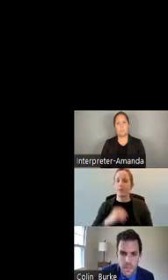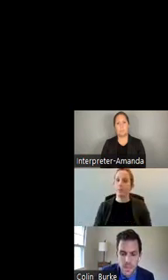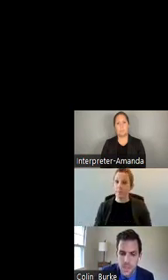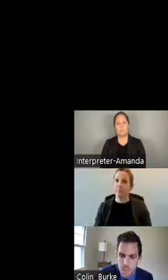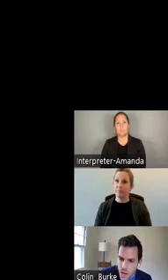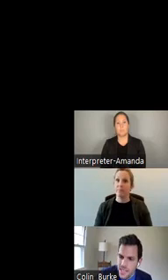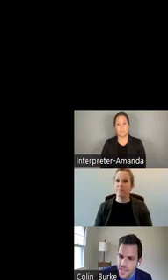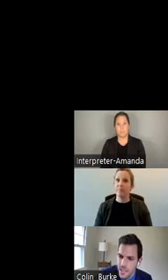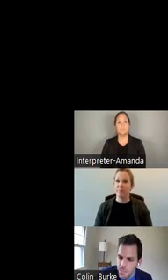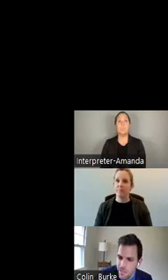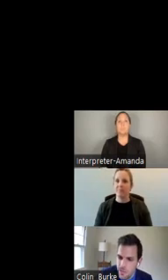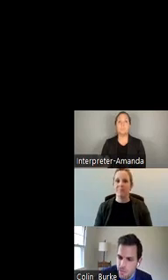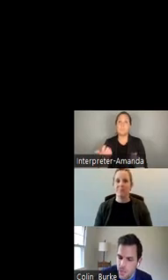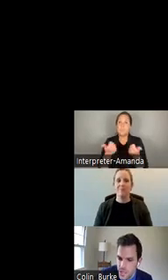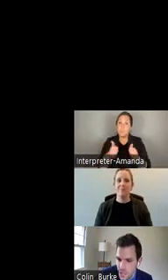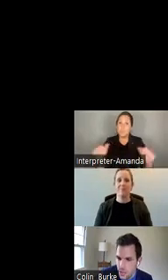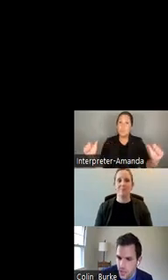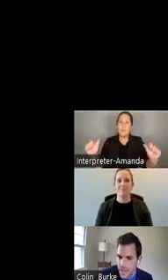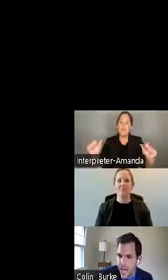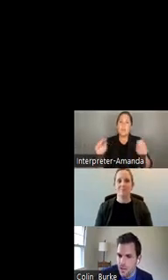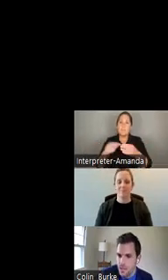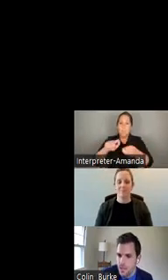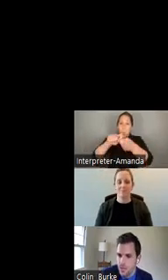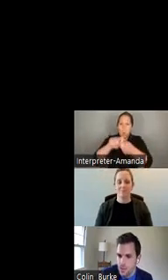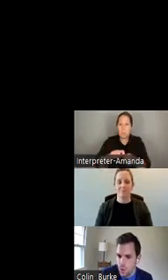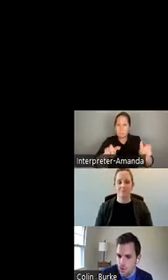um but then we tried to get a little bit of a more detailed look at how these disorders